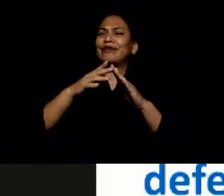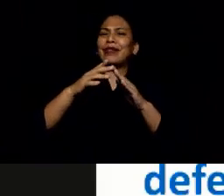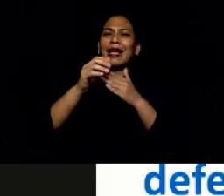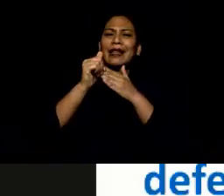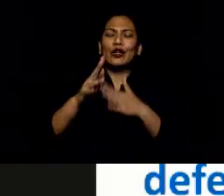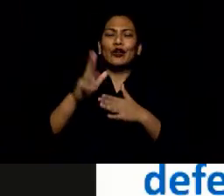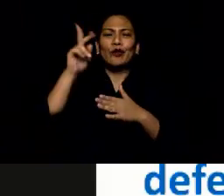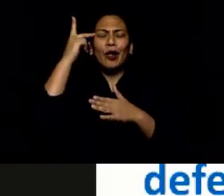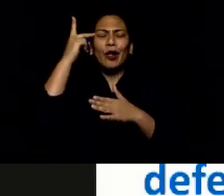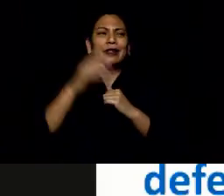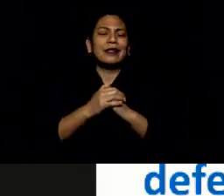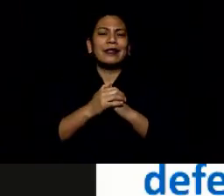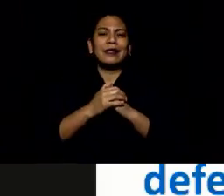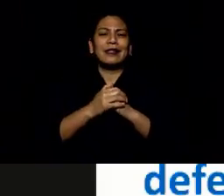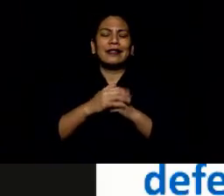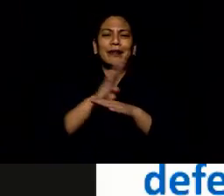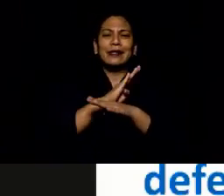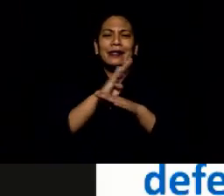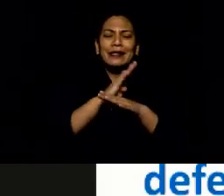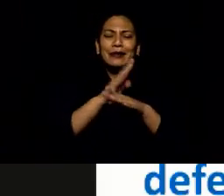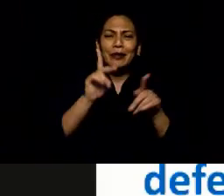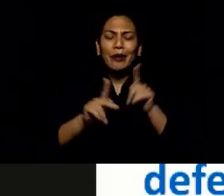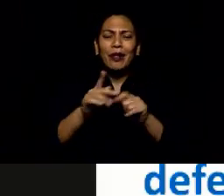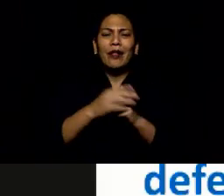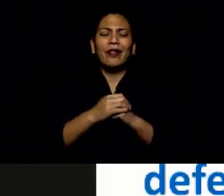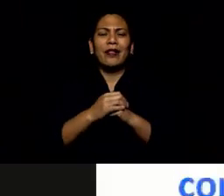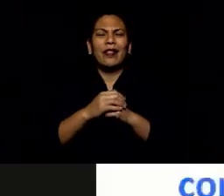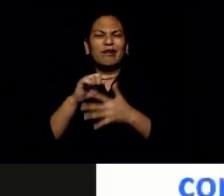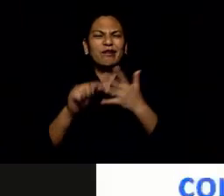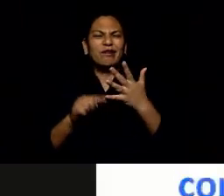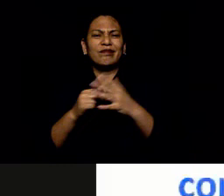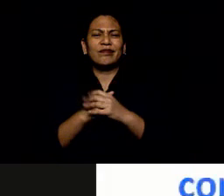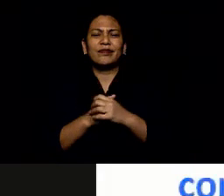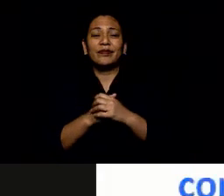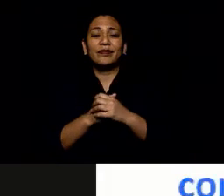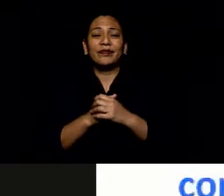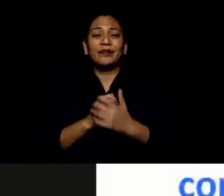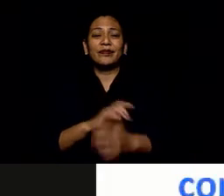Uh, and in that textbook, they very clearly dismissed this study.